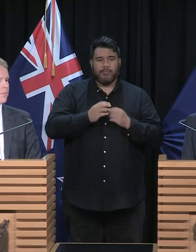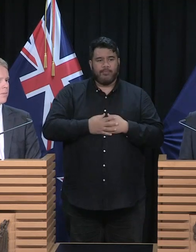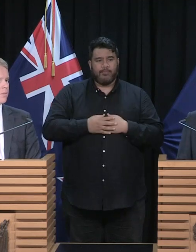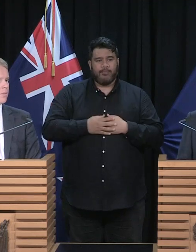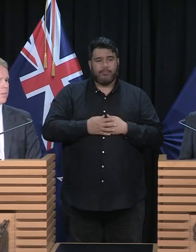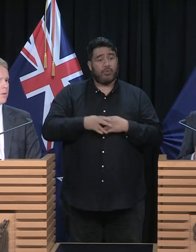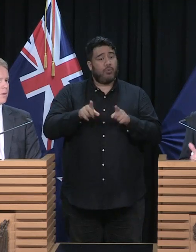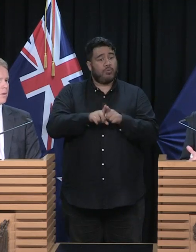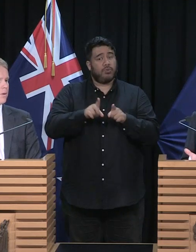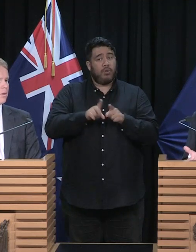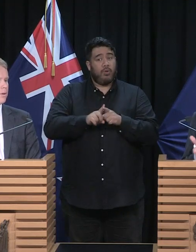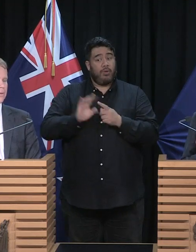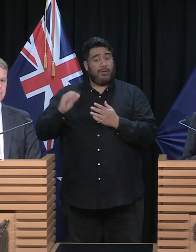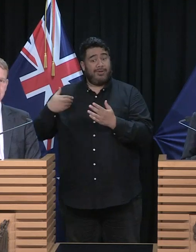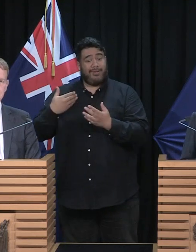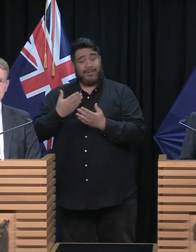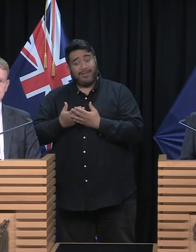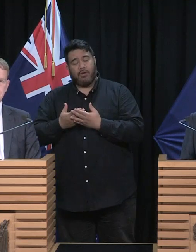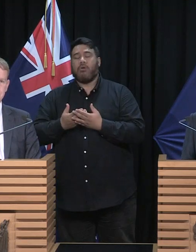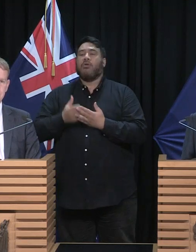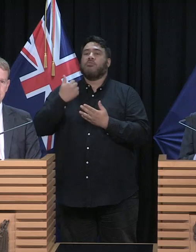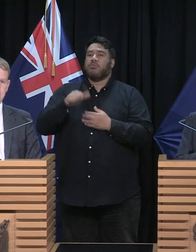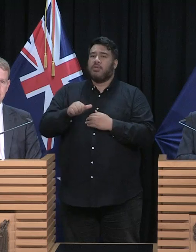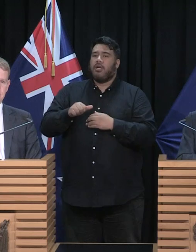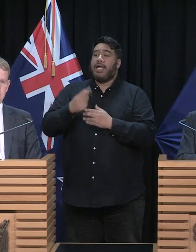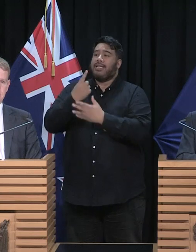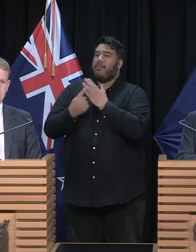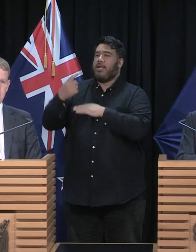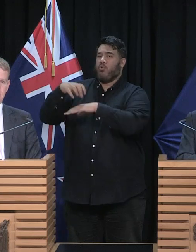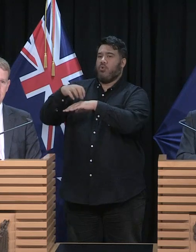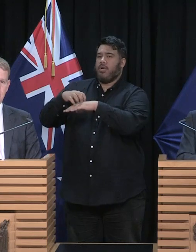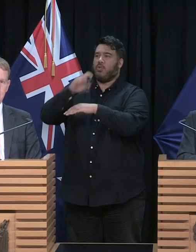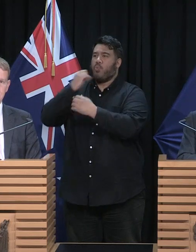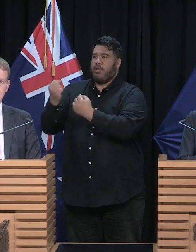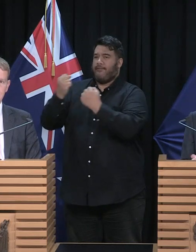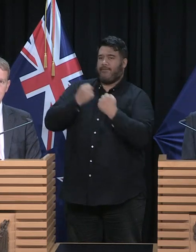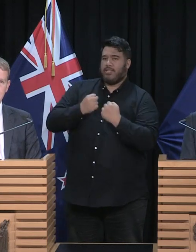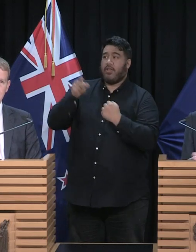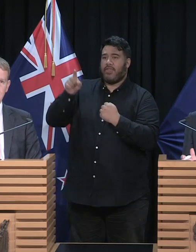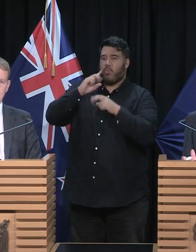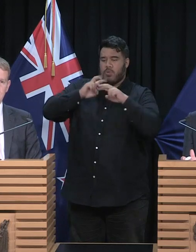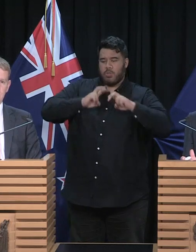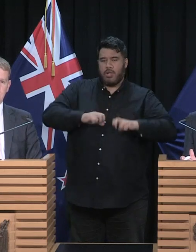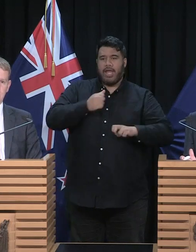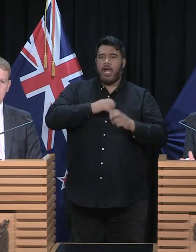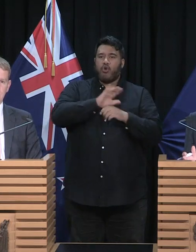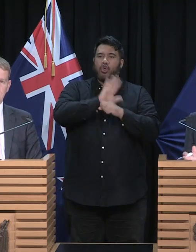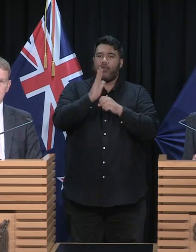we've taken already to fix it. And also, what we have done is we're getting an independent